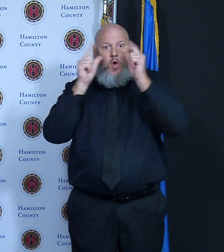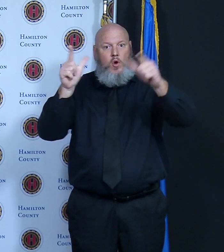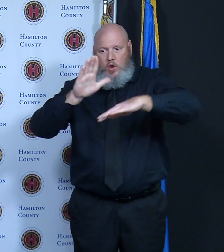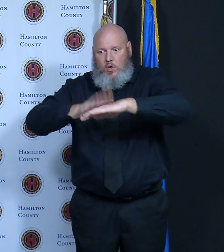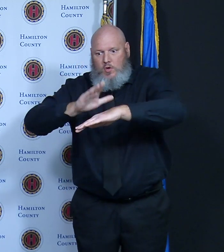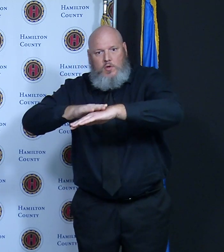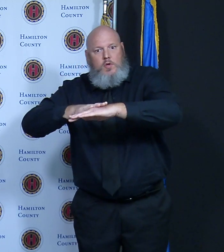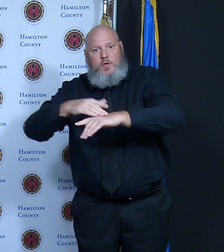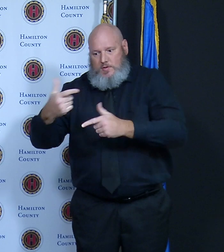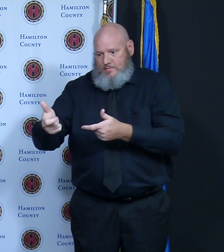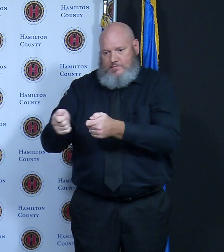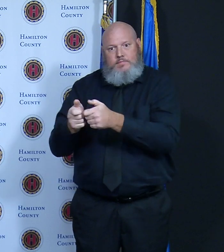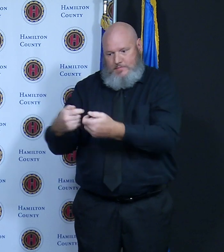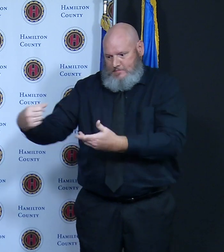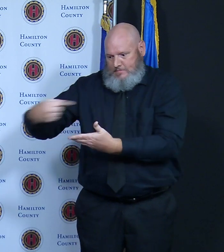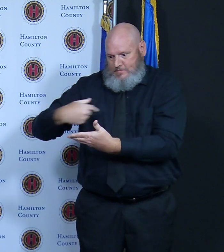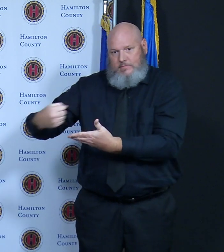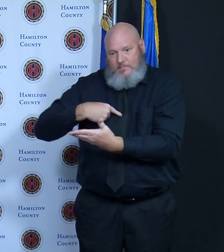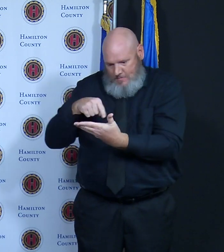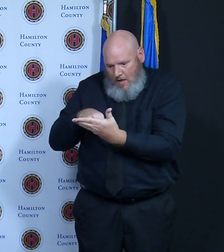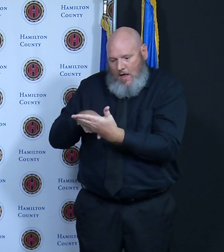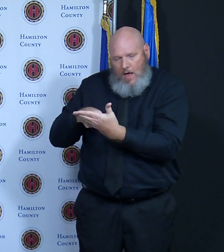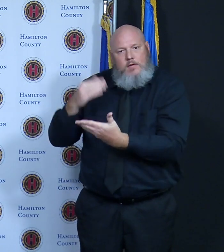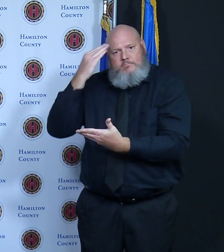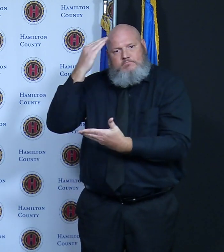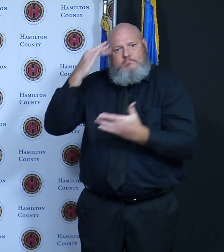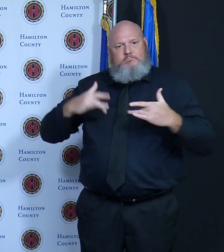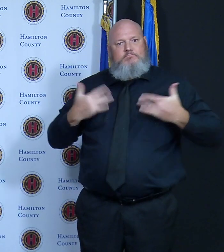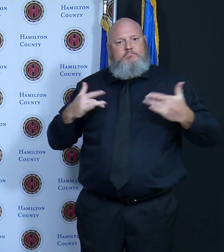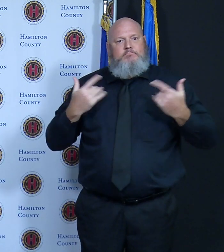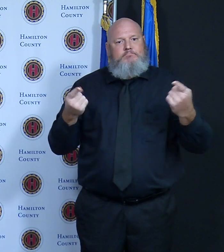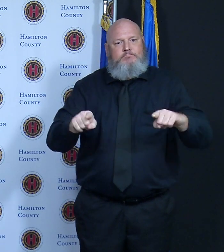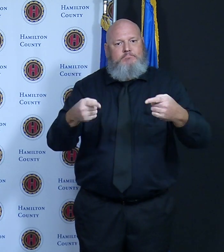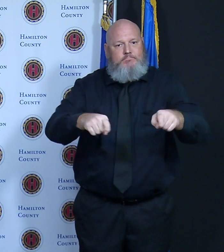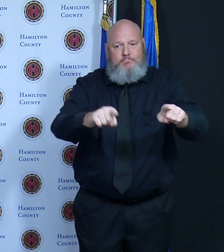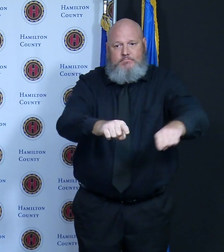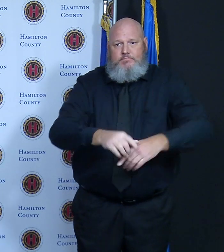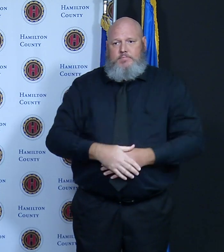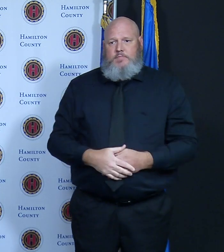well as all of our Hamilton County partners that is vitally important in